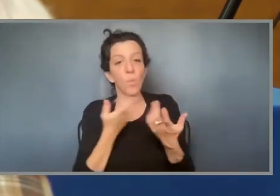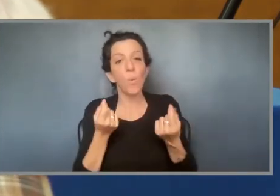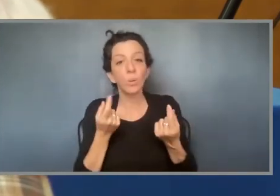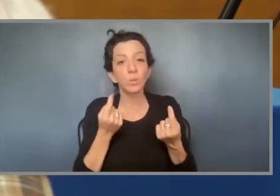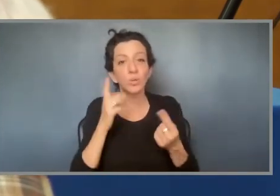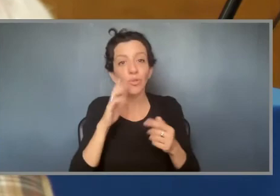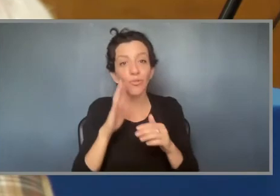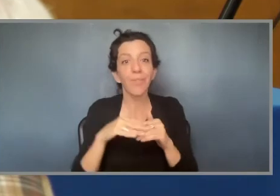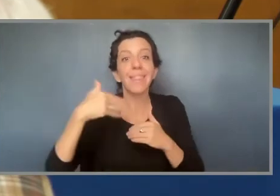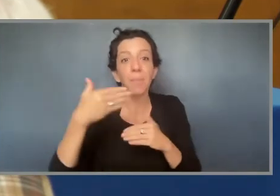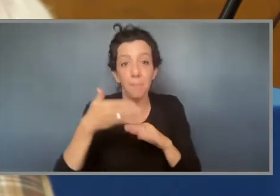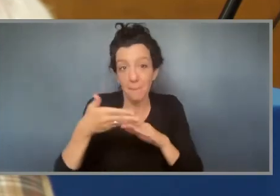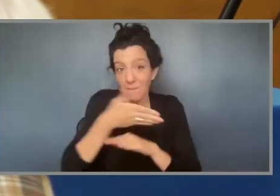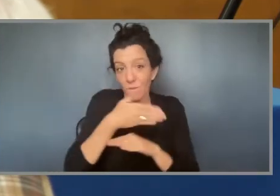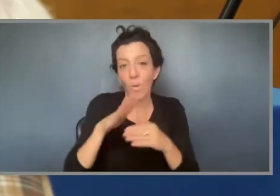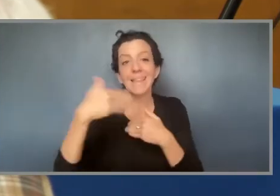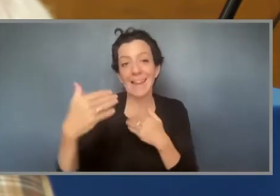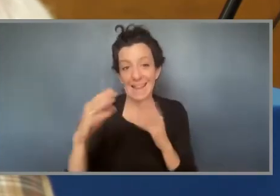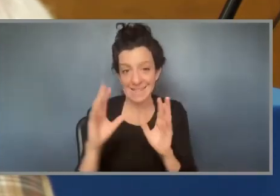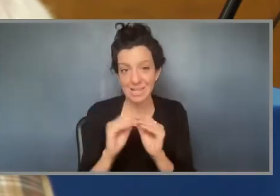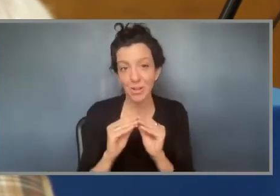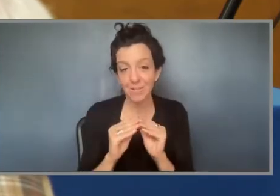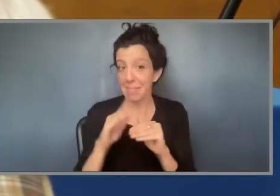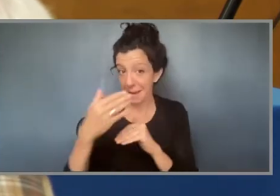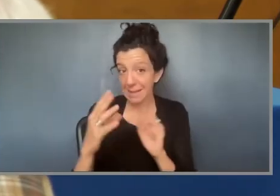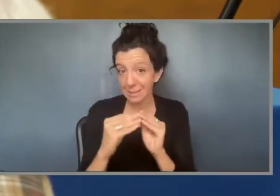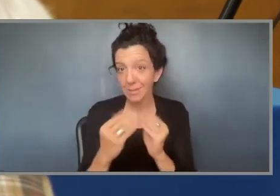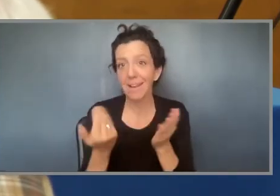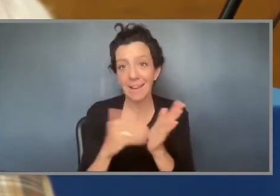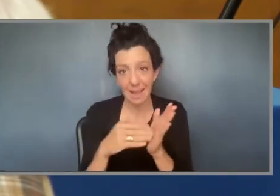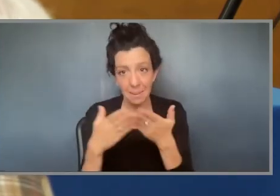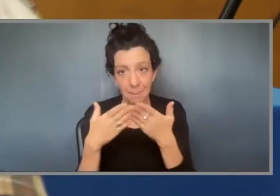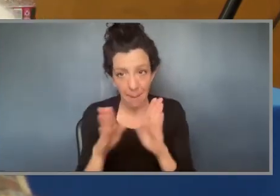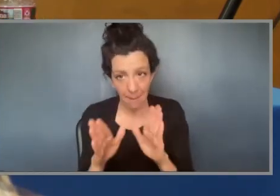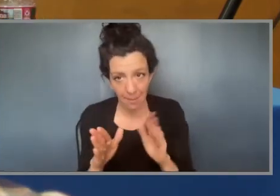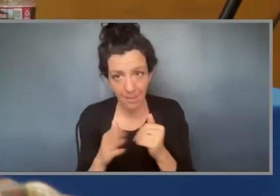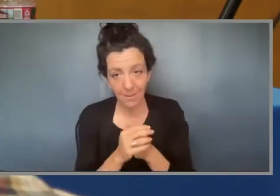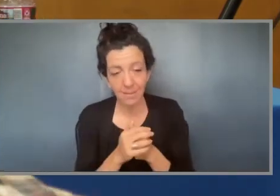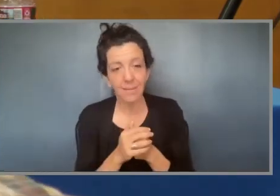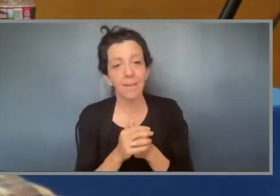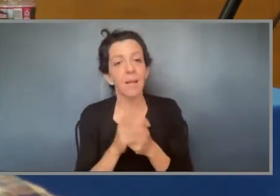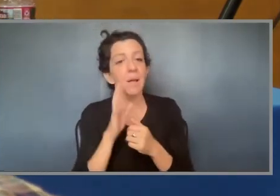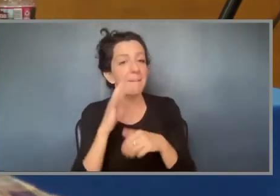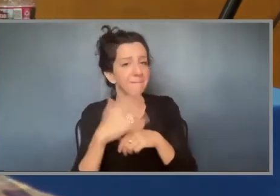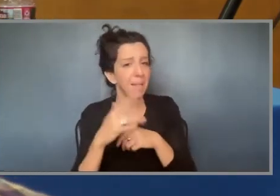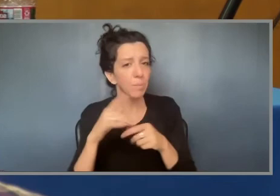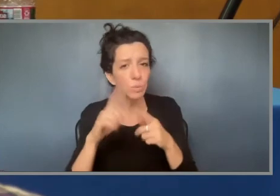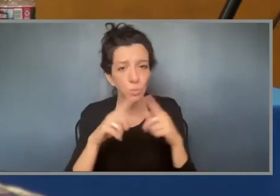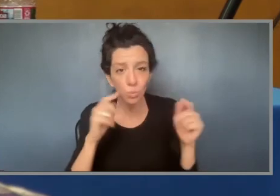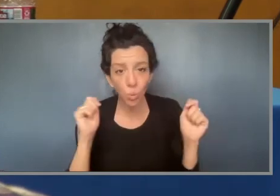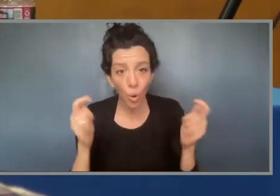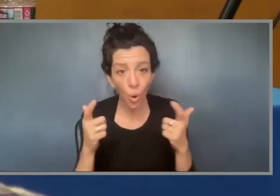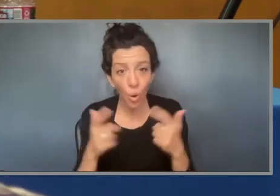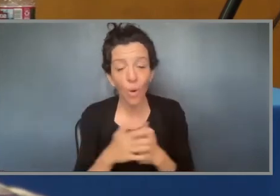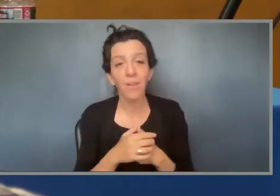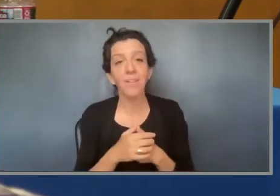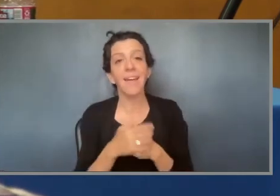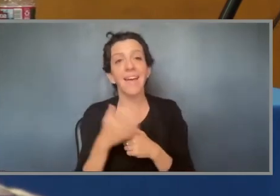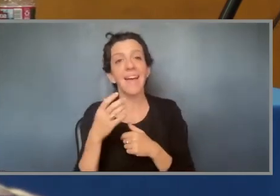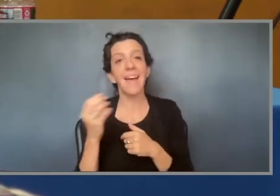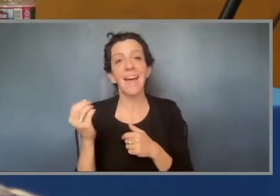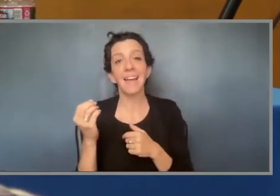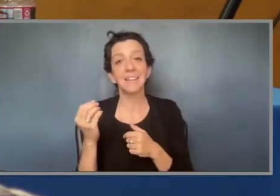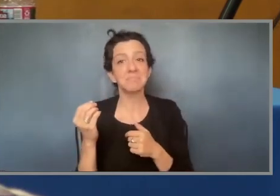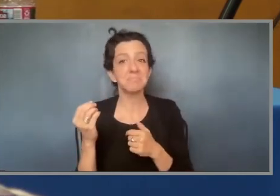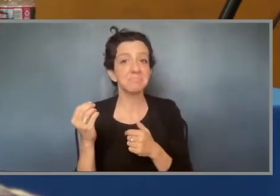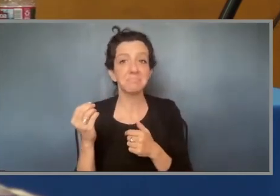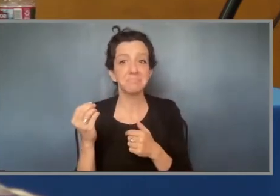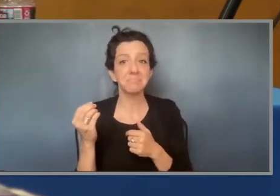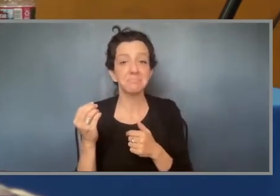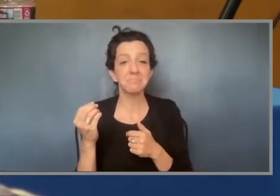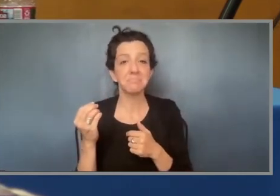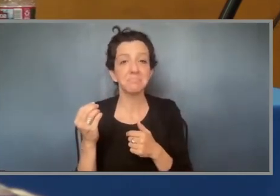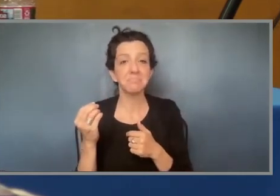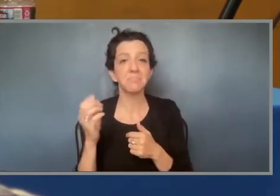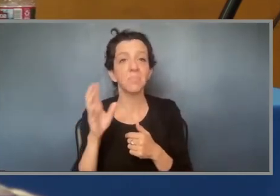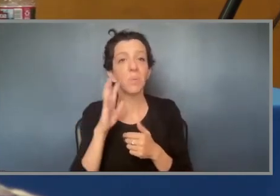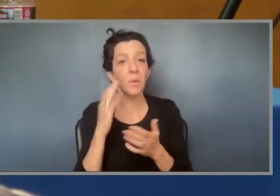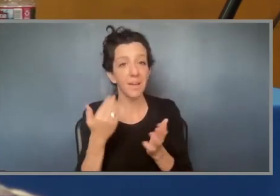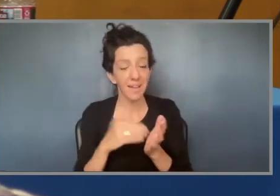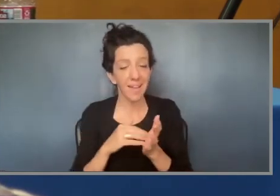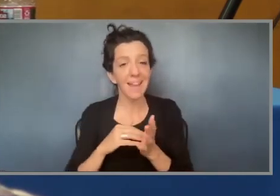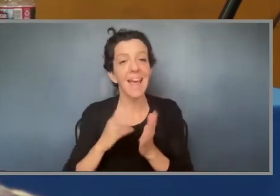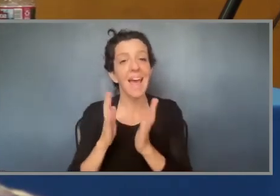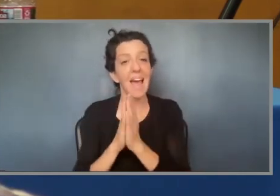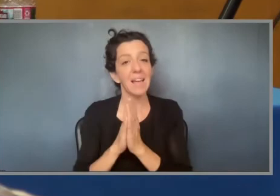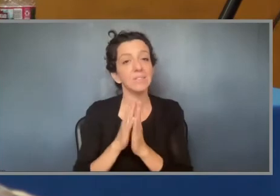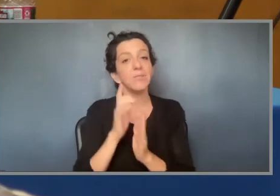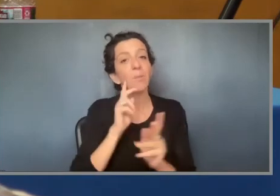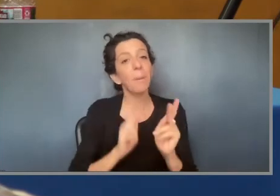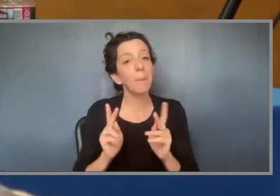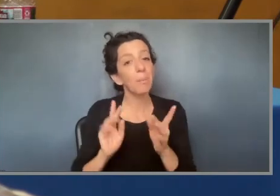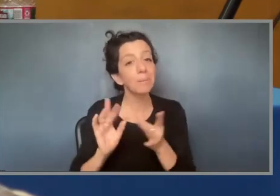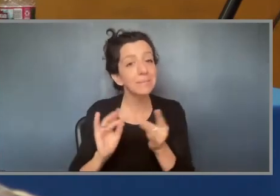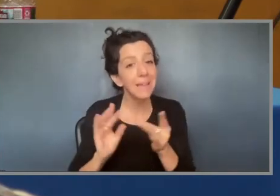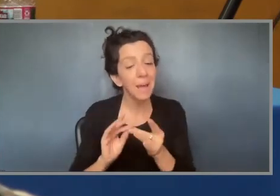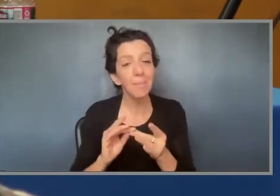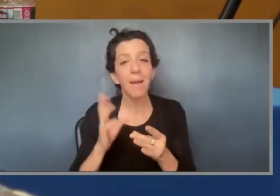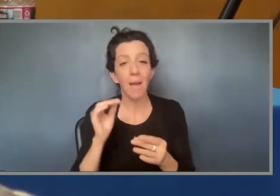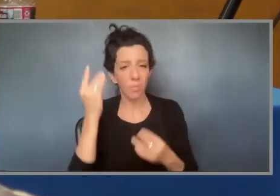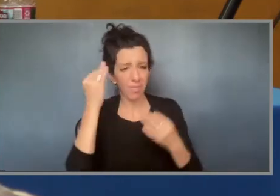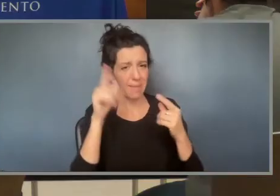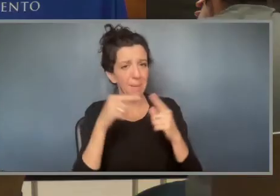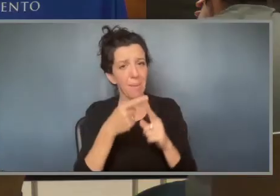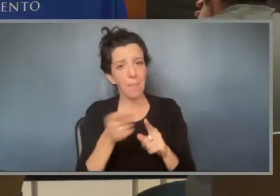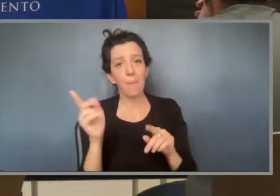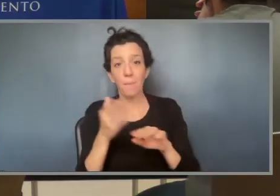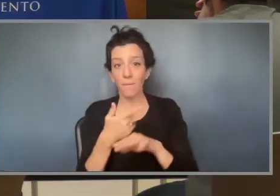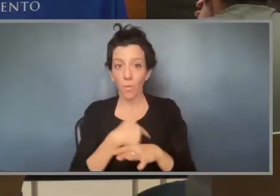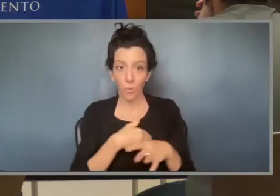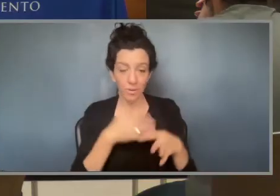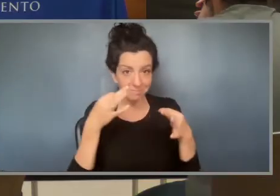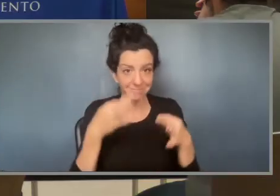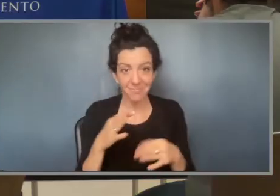Studio: They will give me direction as to what what what to do before the next hearing which is again will be public